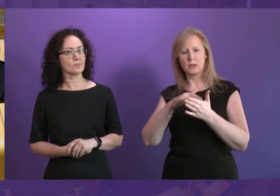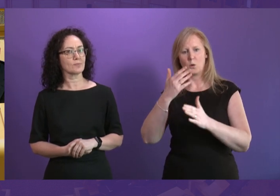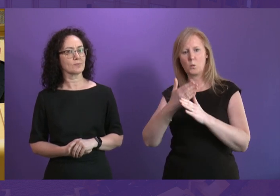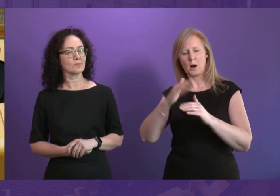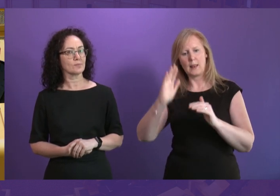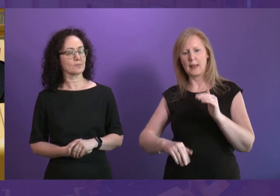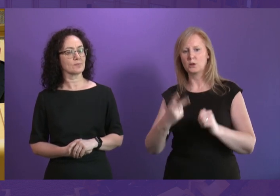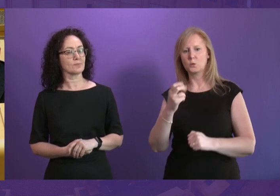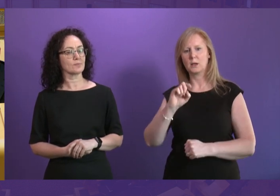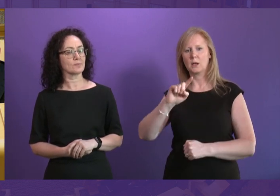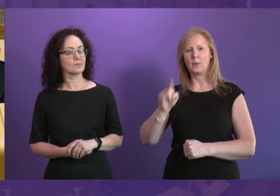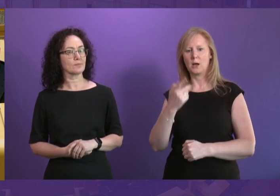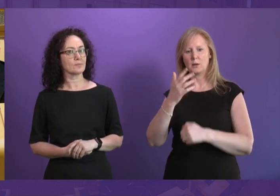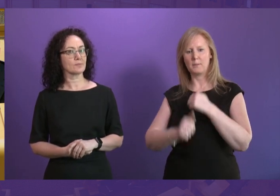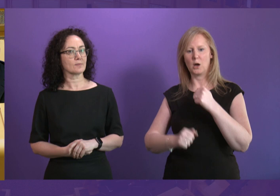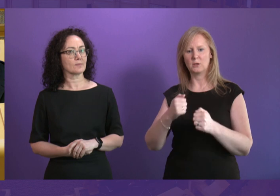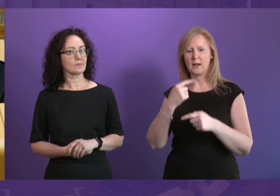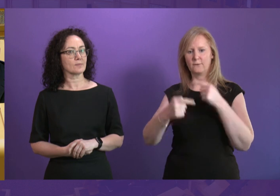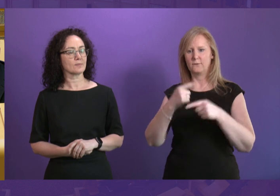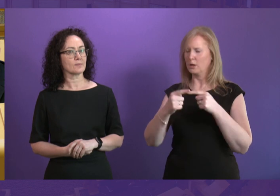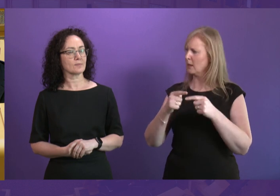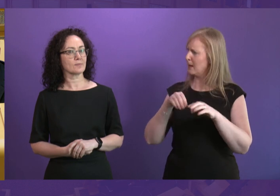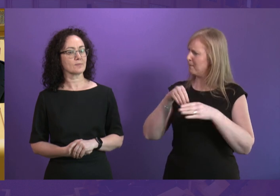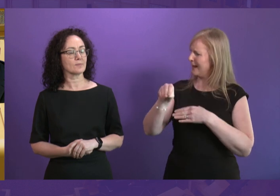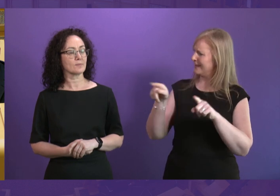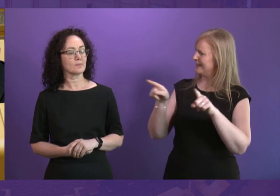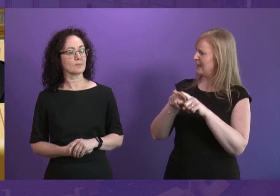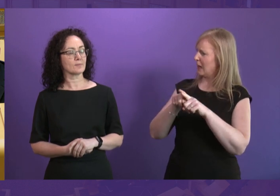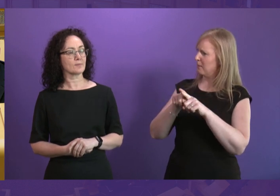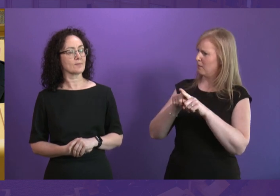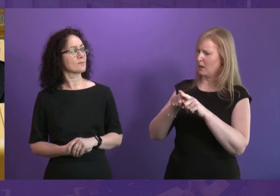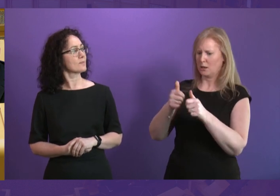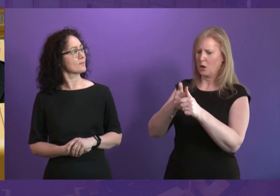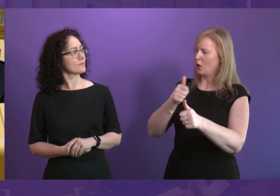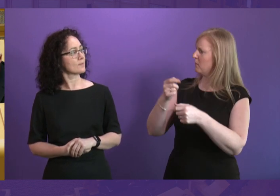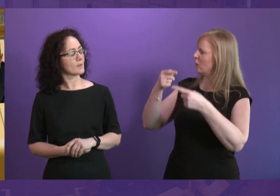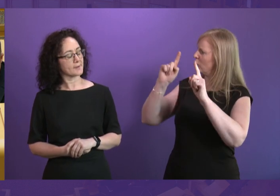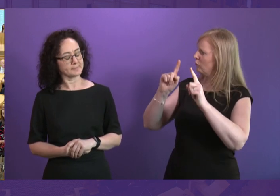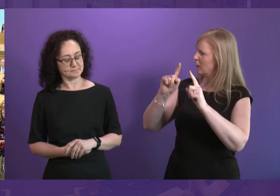year has to pay the same car park tax as a company director earning five times as much?